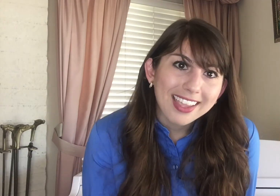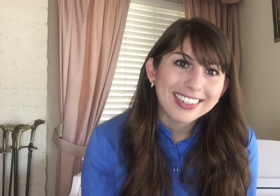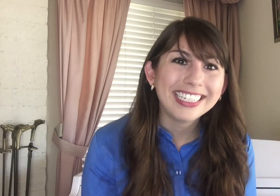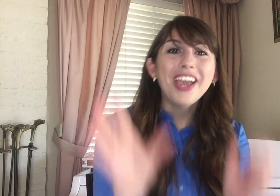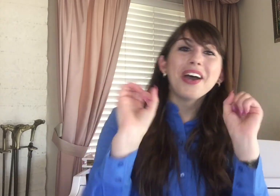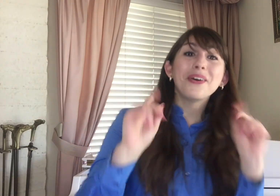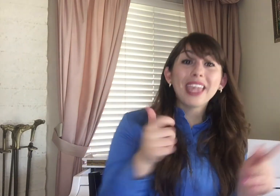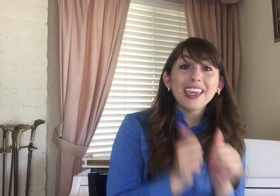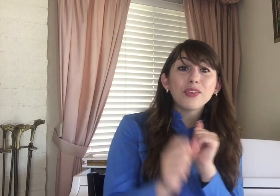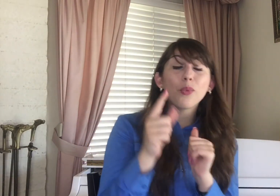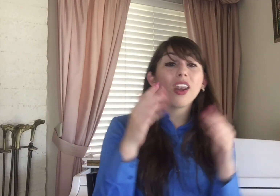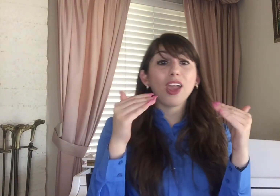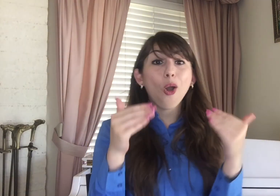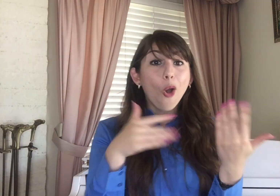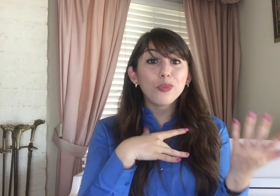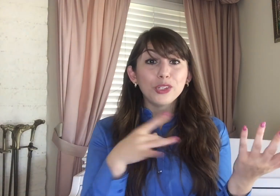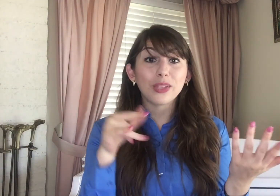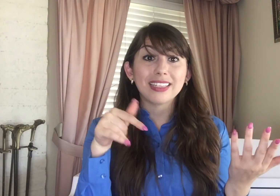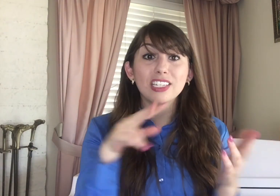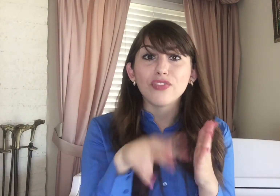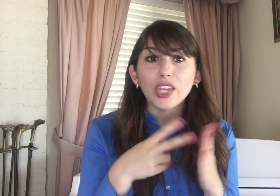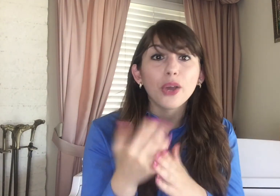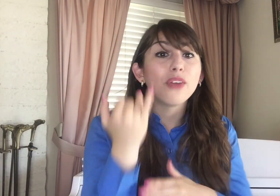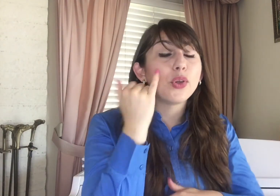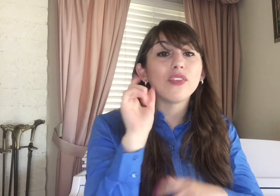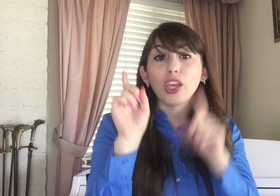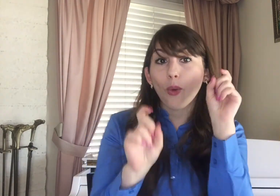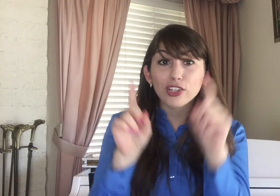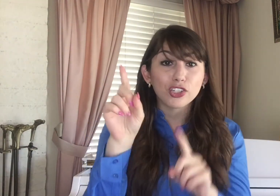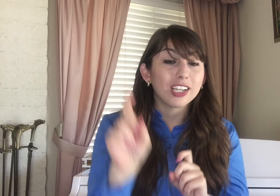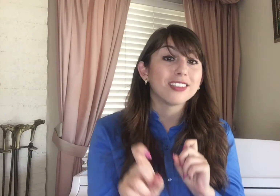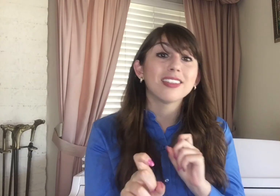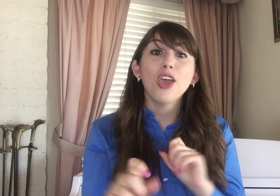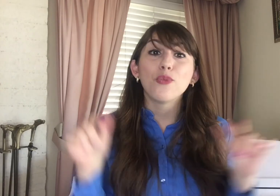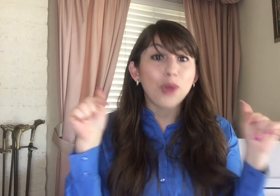Okay everyone, I hope that you like this video! If you have any questions write